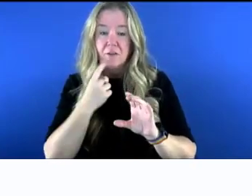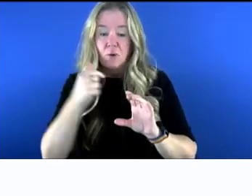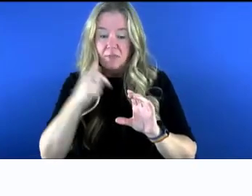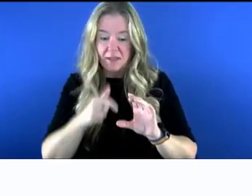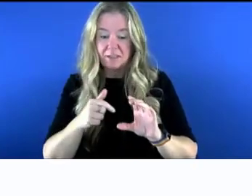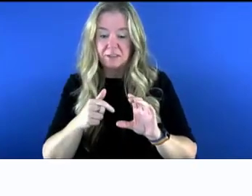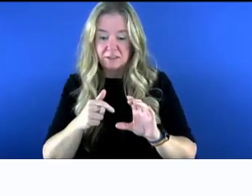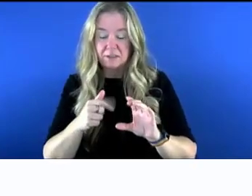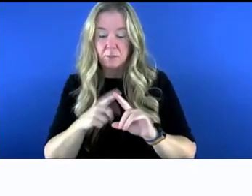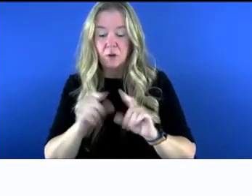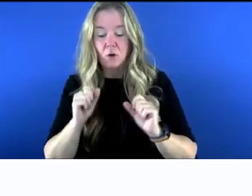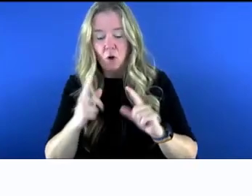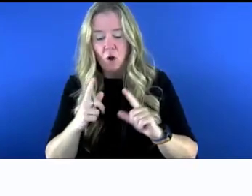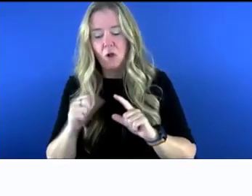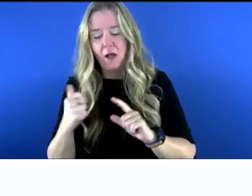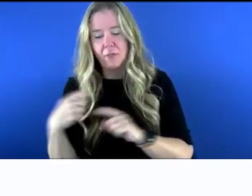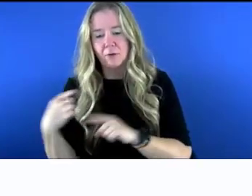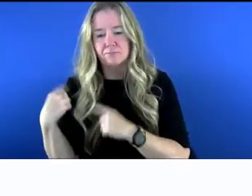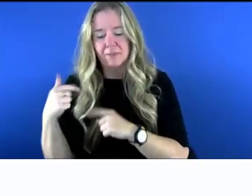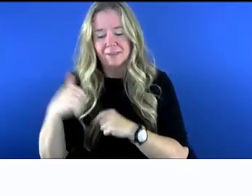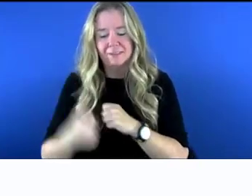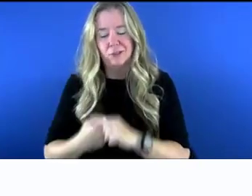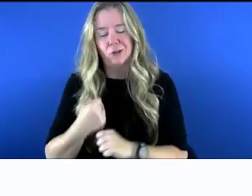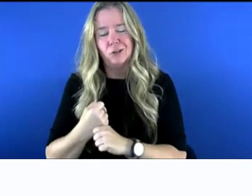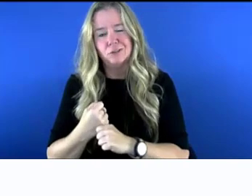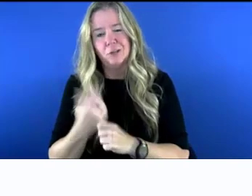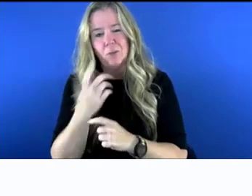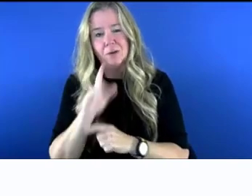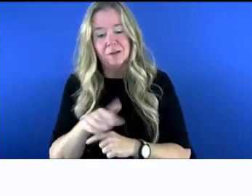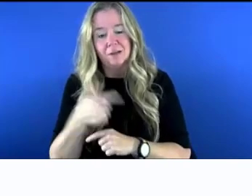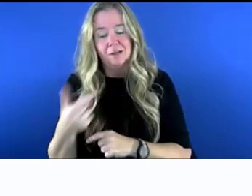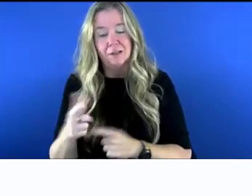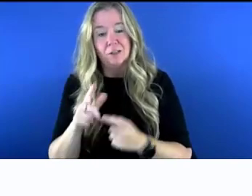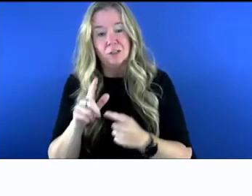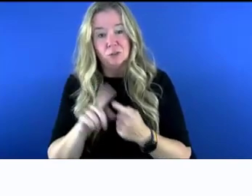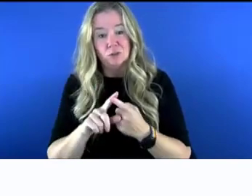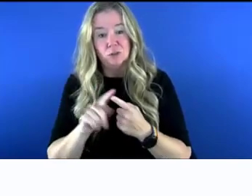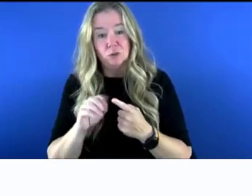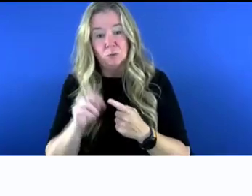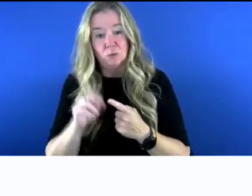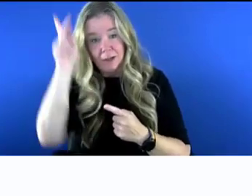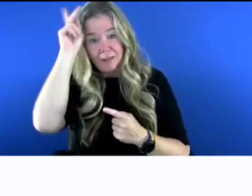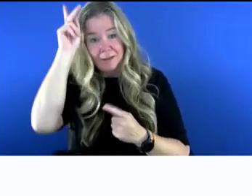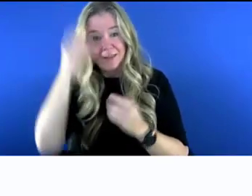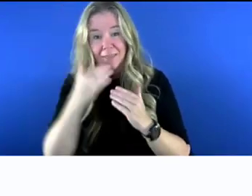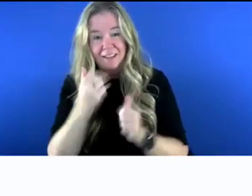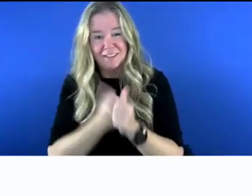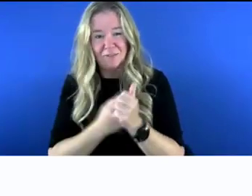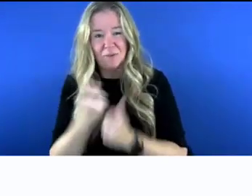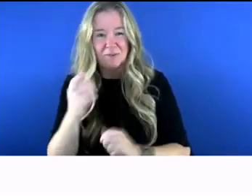but for all the others this past year. So I'm going to turn it back over to you, I believe, Kelly. Thanks, everyone.